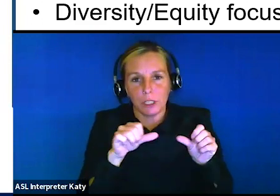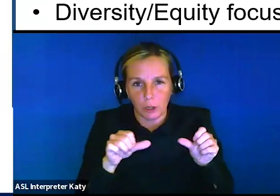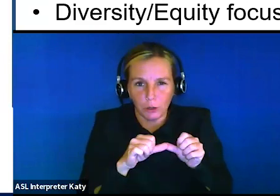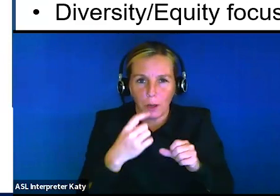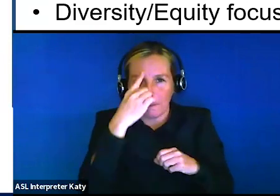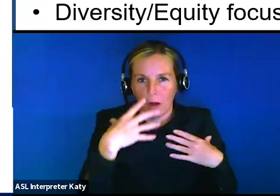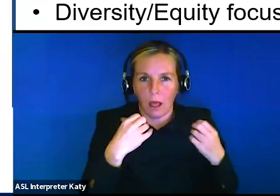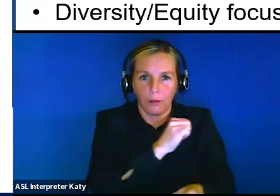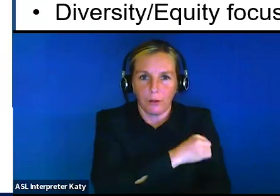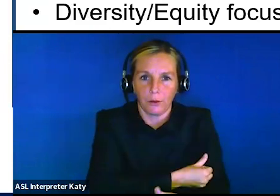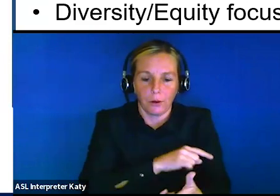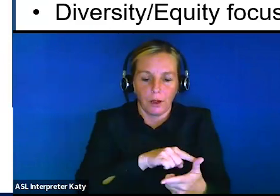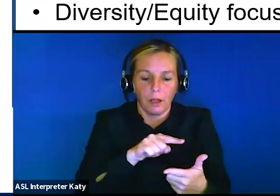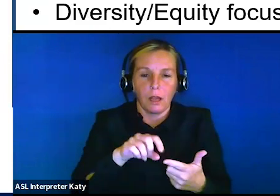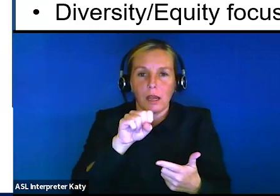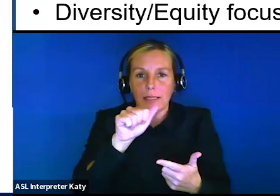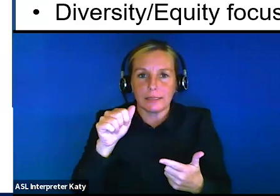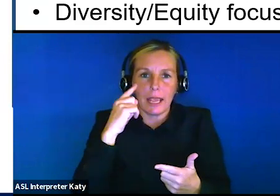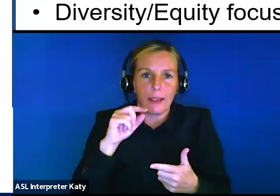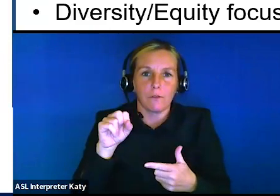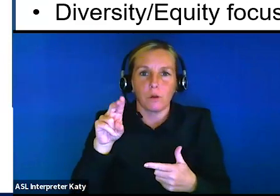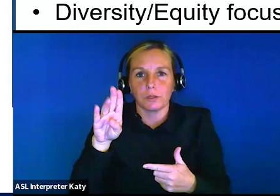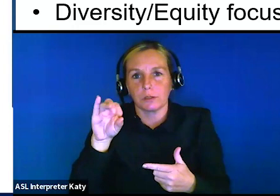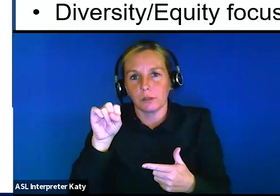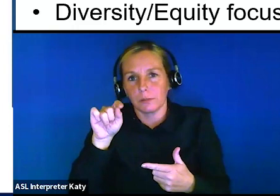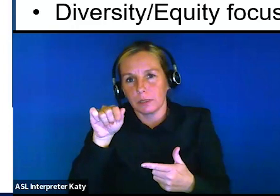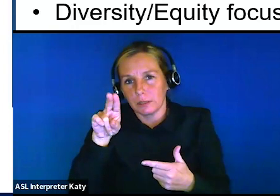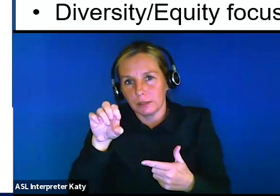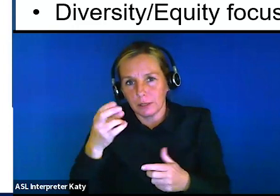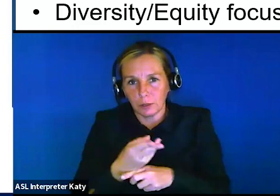the SSA for Substance Use, the State Medicaid Authority,